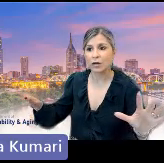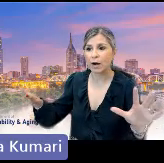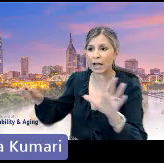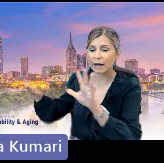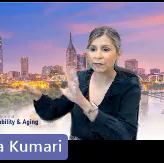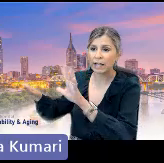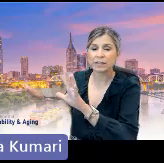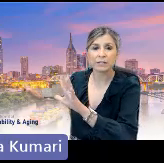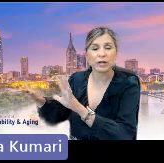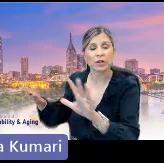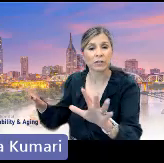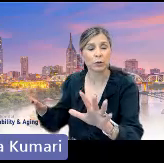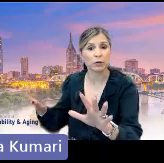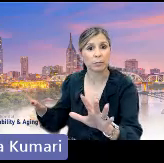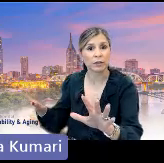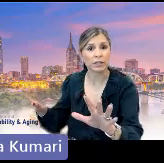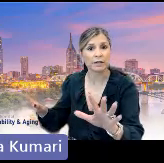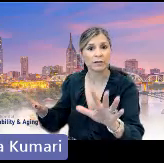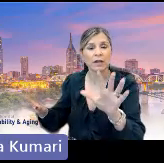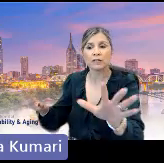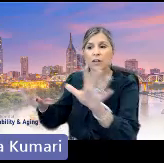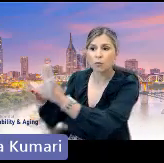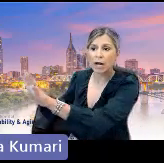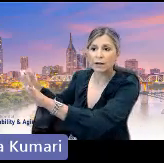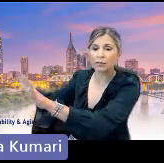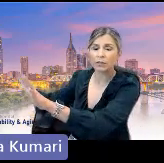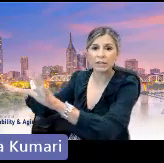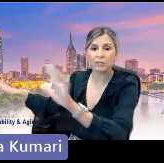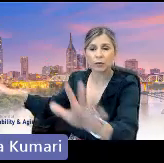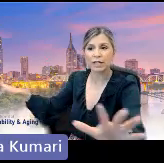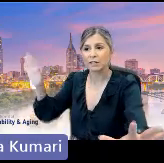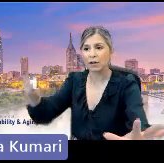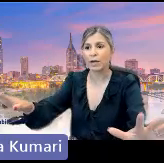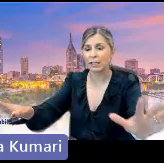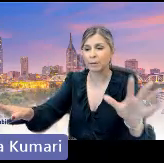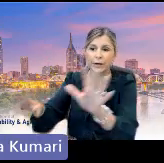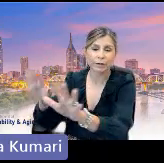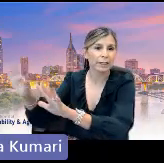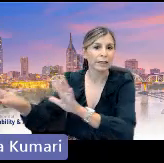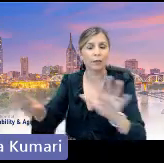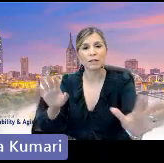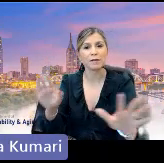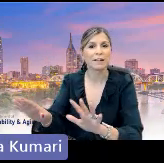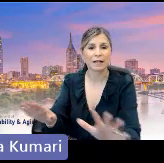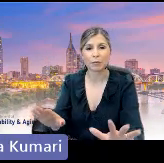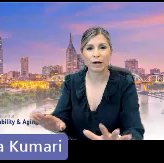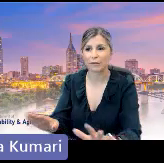So I have and we just moved buildings. So I have three screens going and apparently it wasn't set up right.